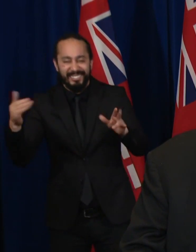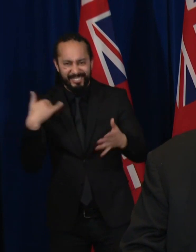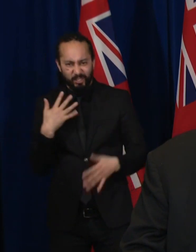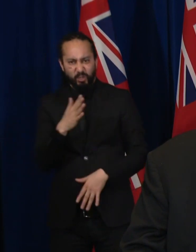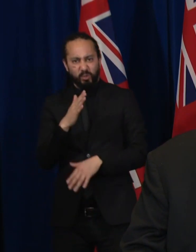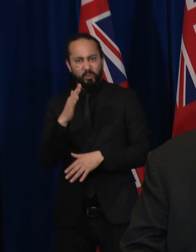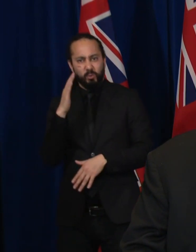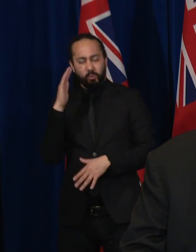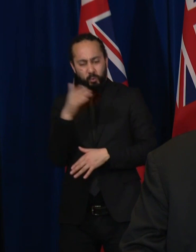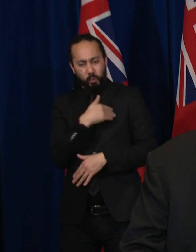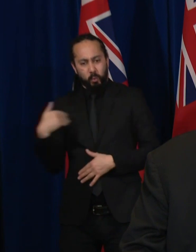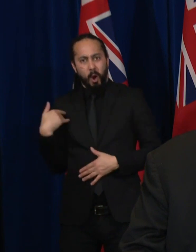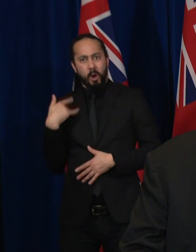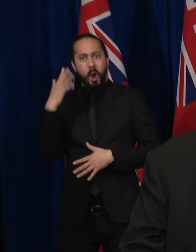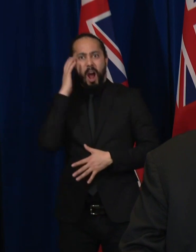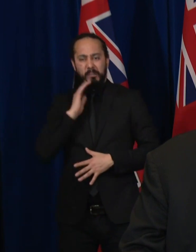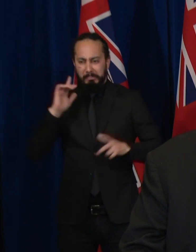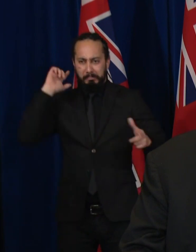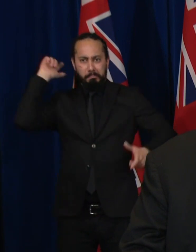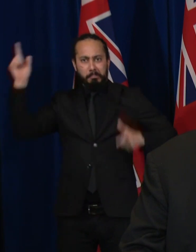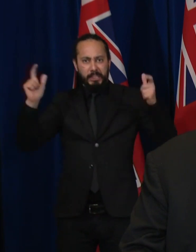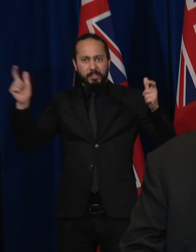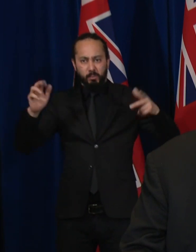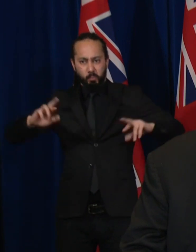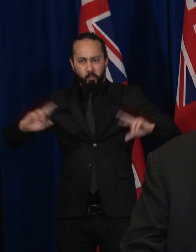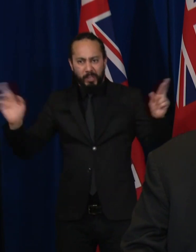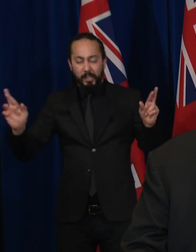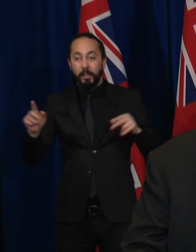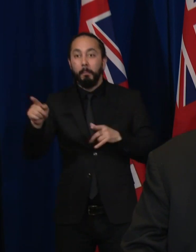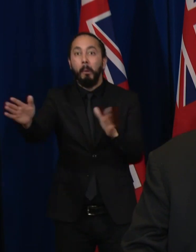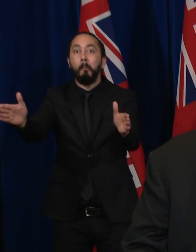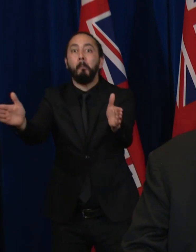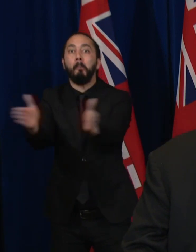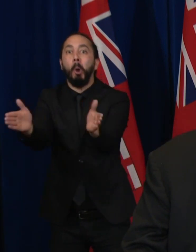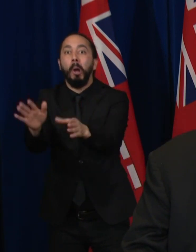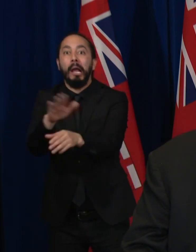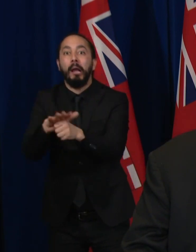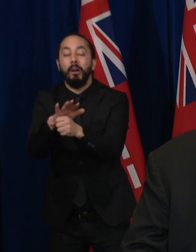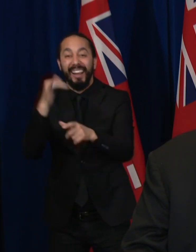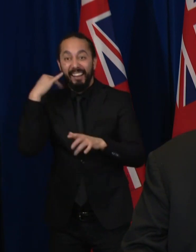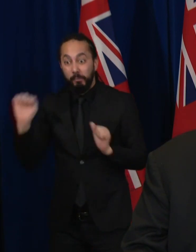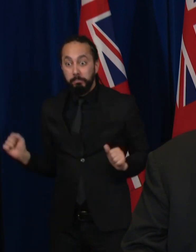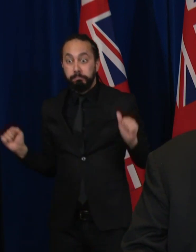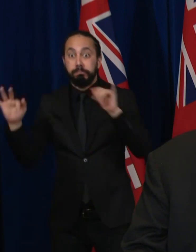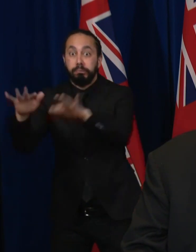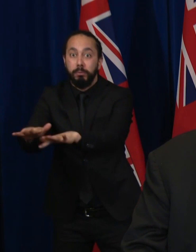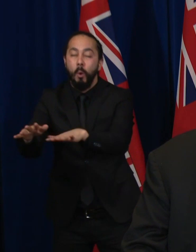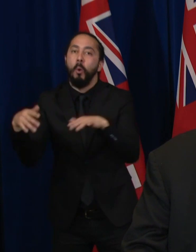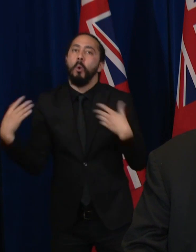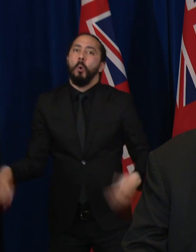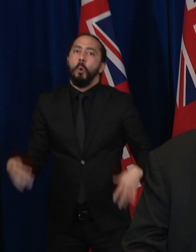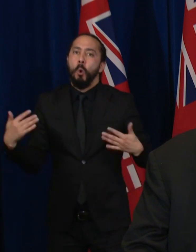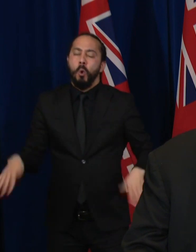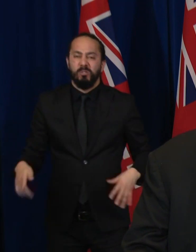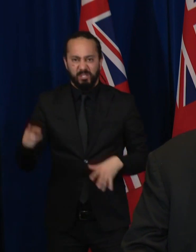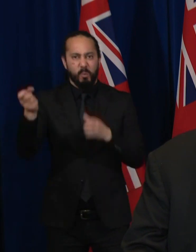going to welcome you with open arms when we get through this, but right now it's putting a lot of strain on their system up there.